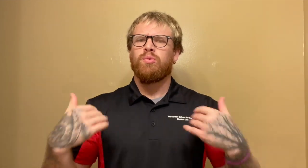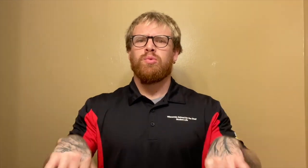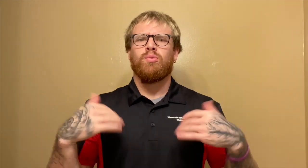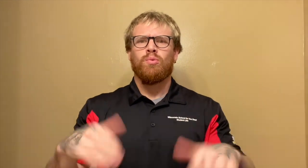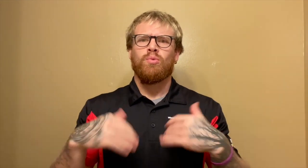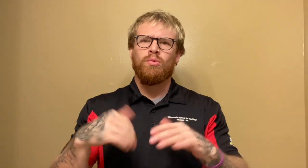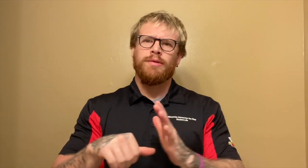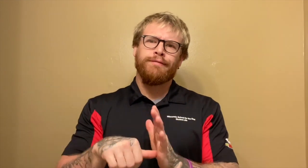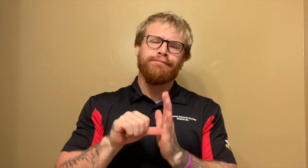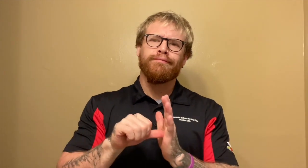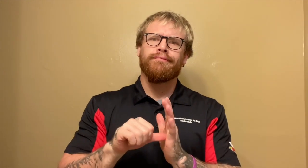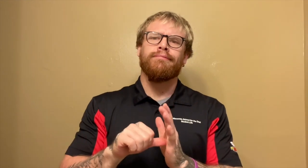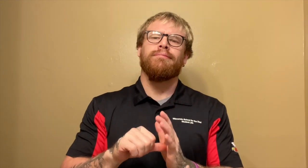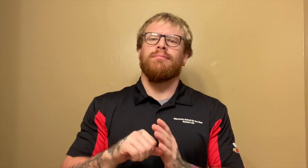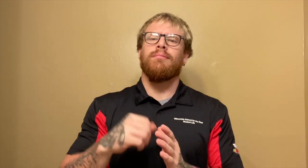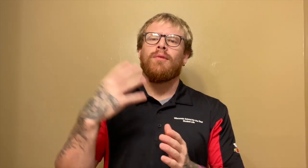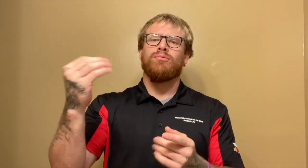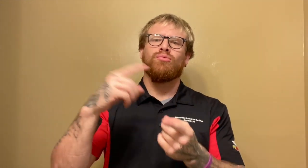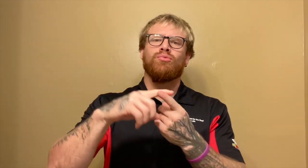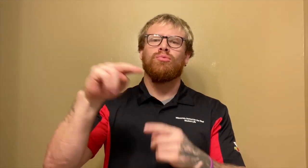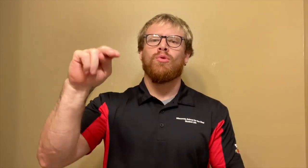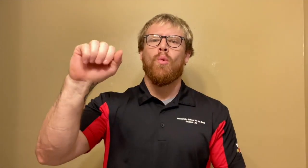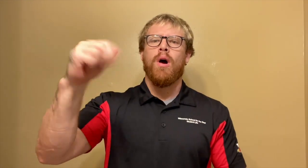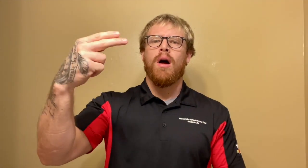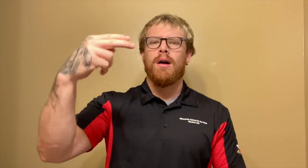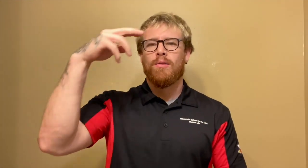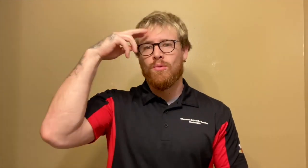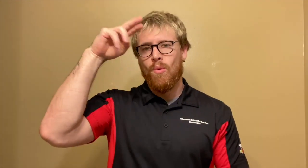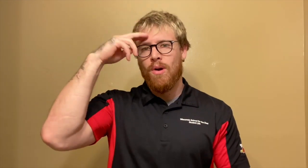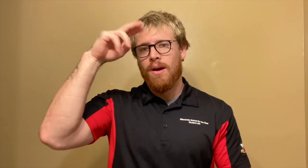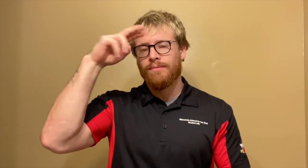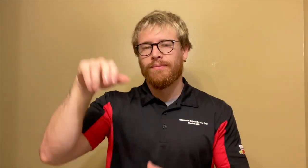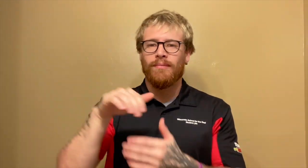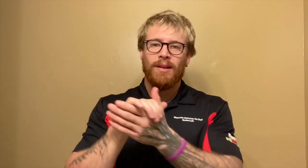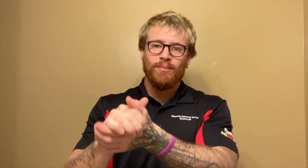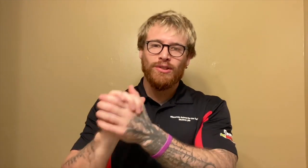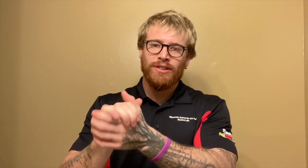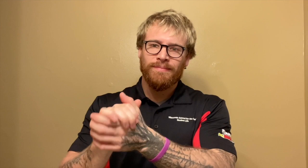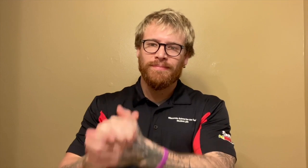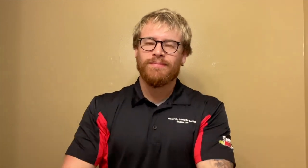We are just blown away by Noah. Congratulations, Noah.